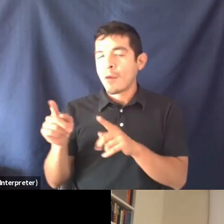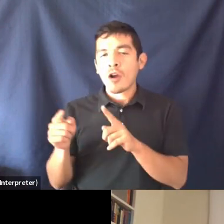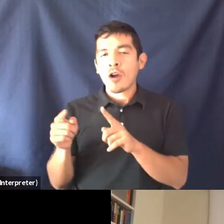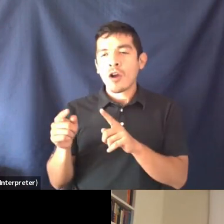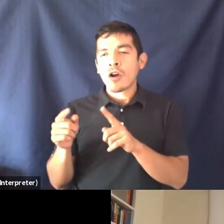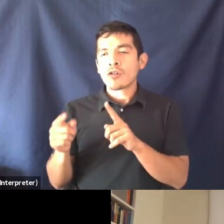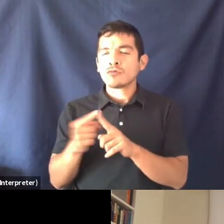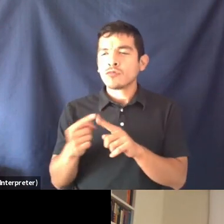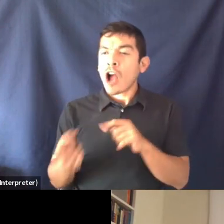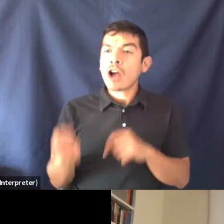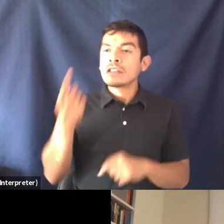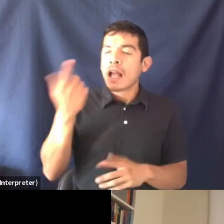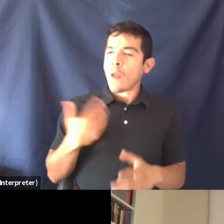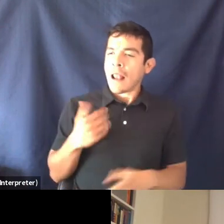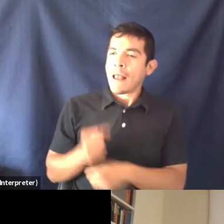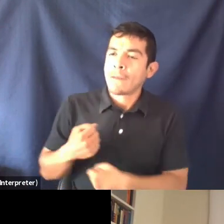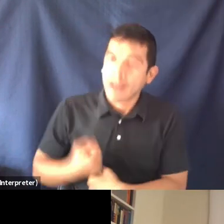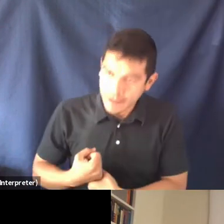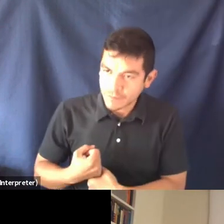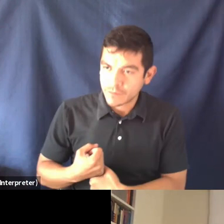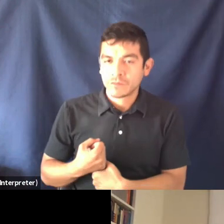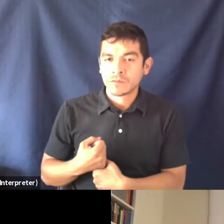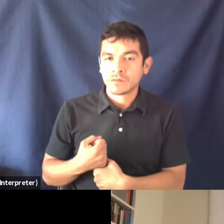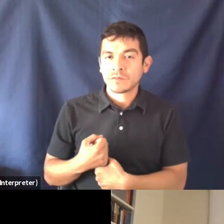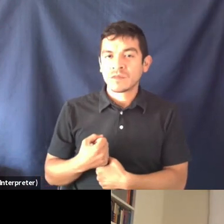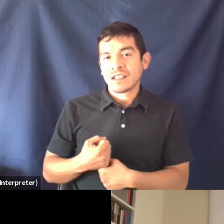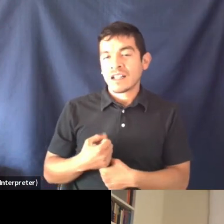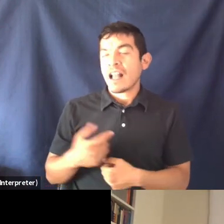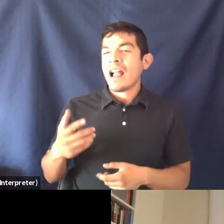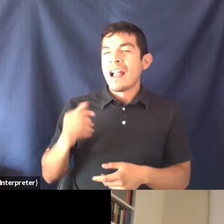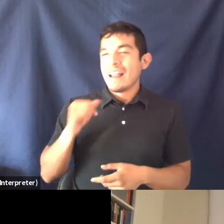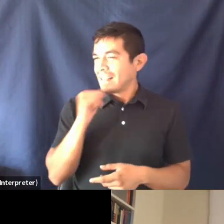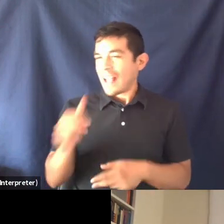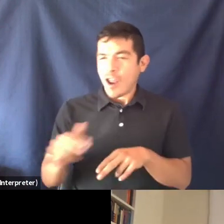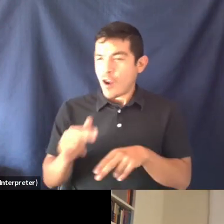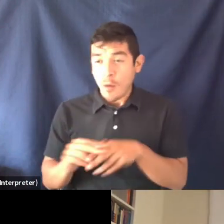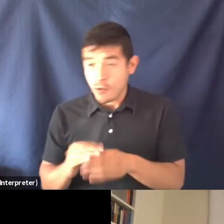because I think it's an unconventional story. It's an unconventional premise that I feel is very timeless,